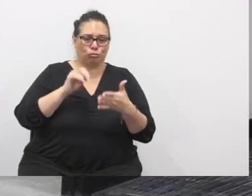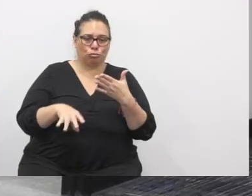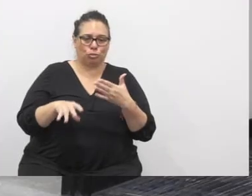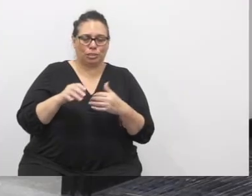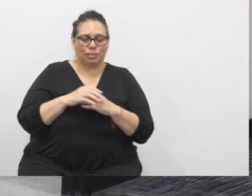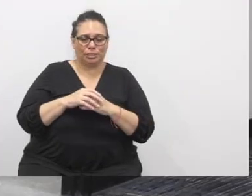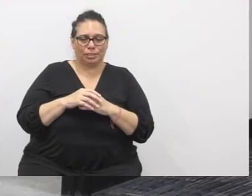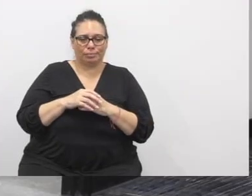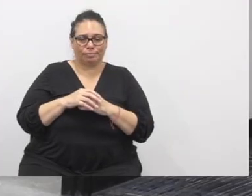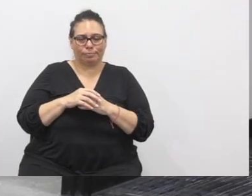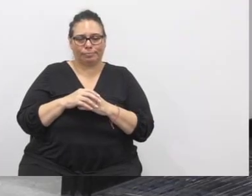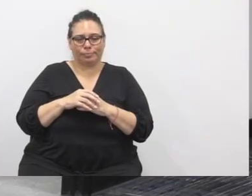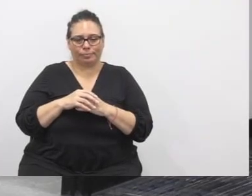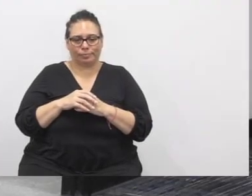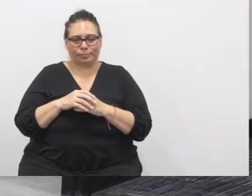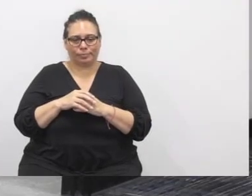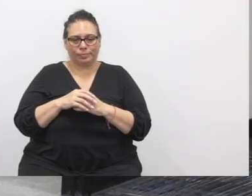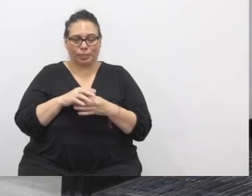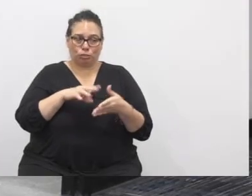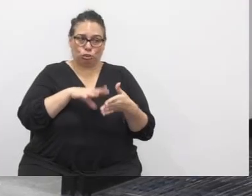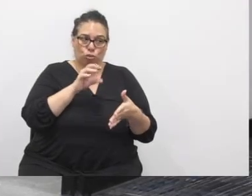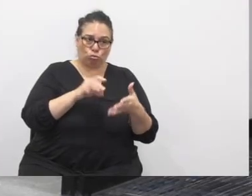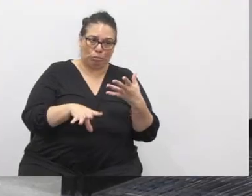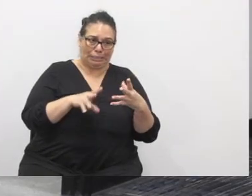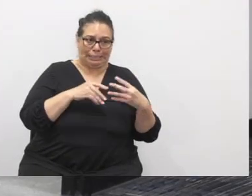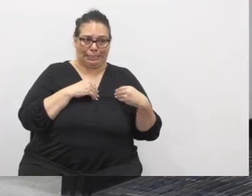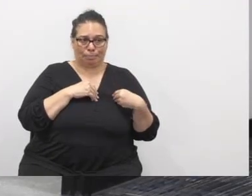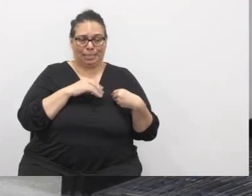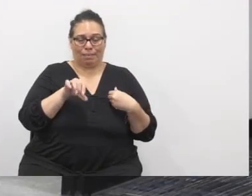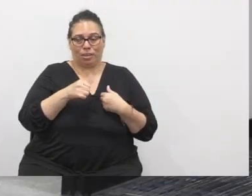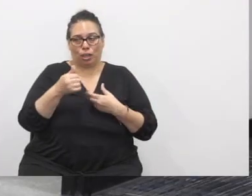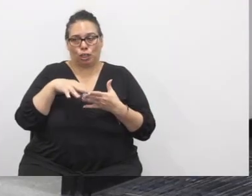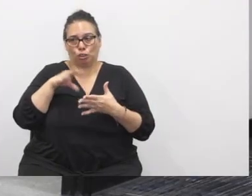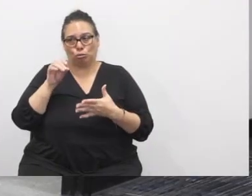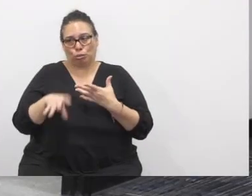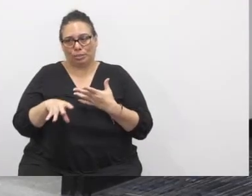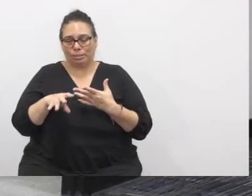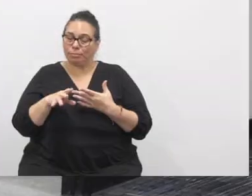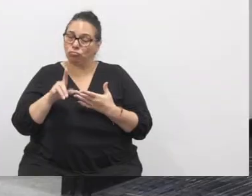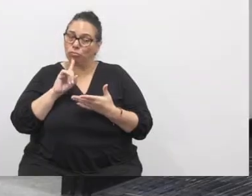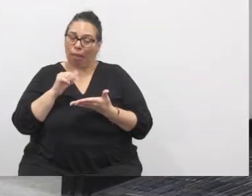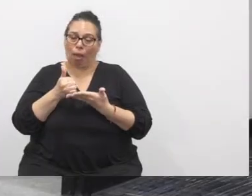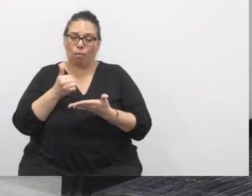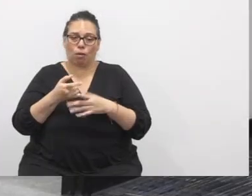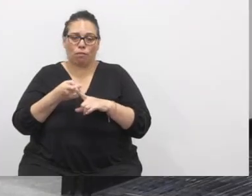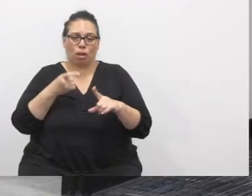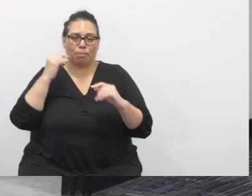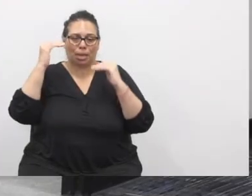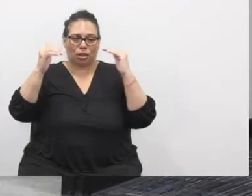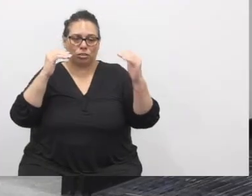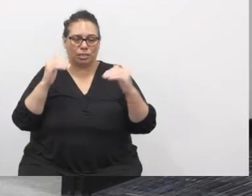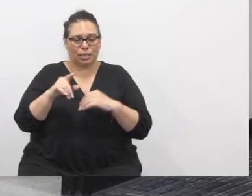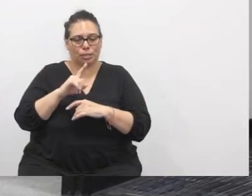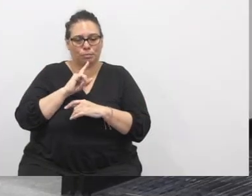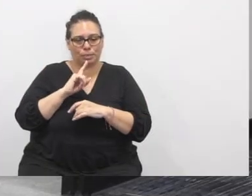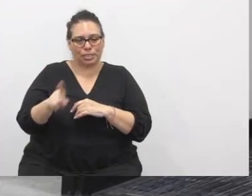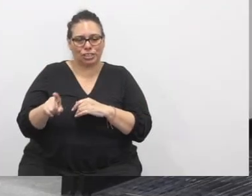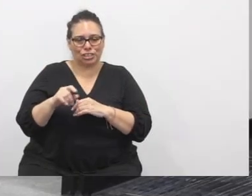to make students accepting of other new students can be really helpful. [Erik] So making sure every campus has a Michelle Greene?